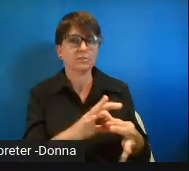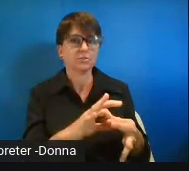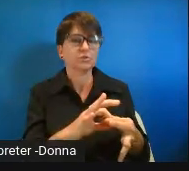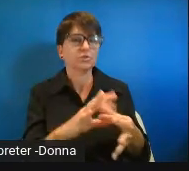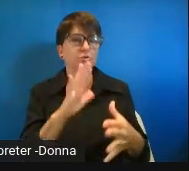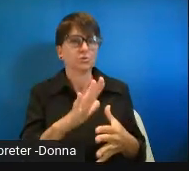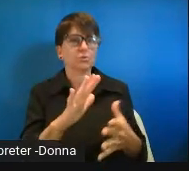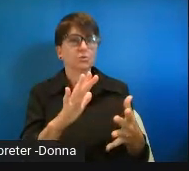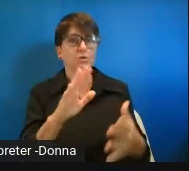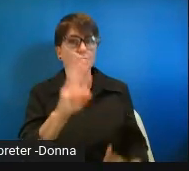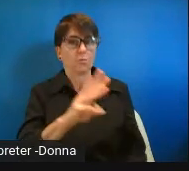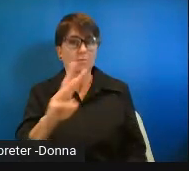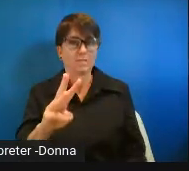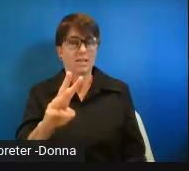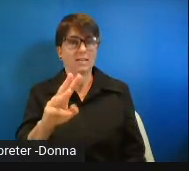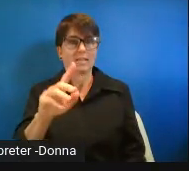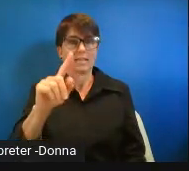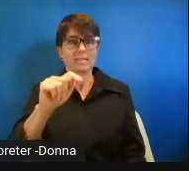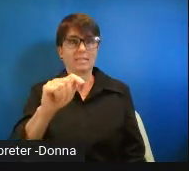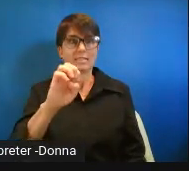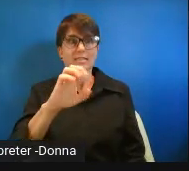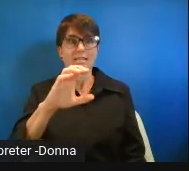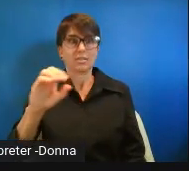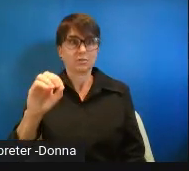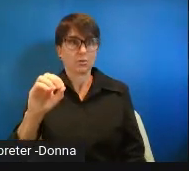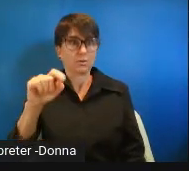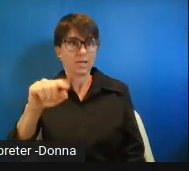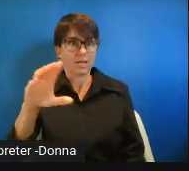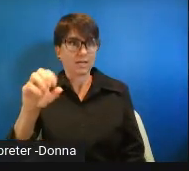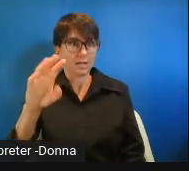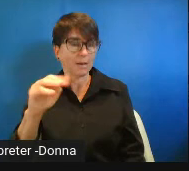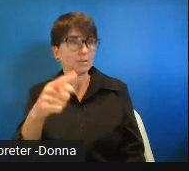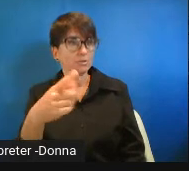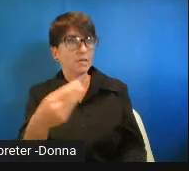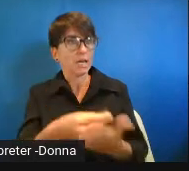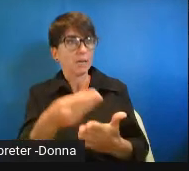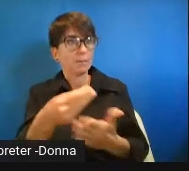you can buy groceries there, didn't you expect that you could get